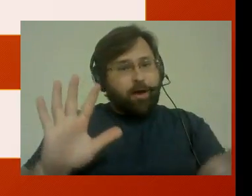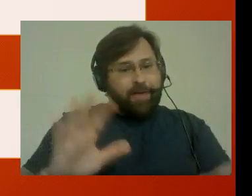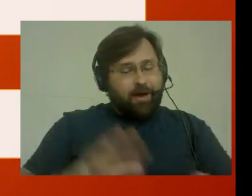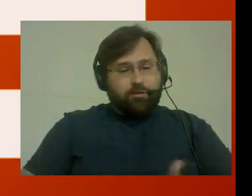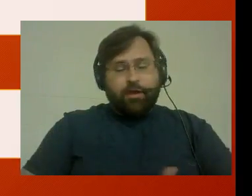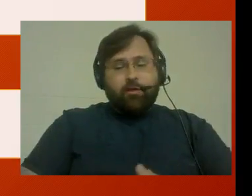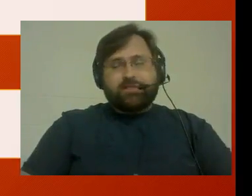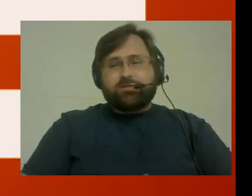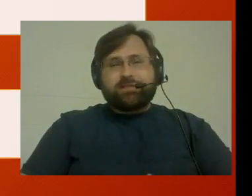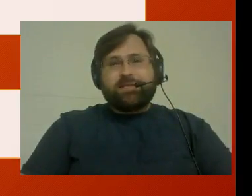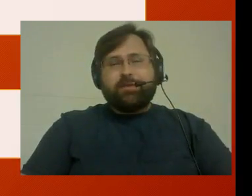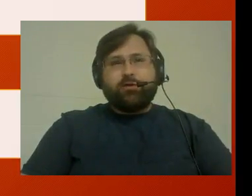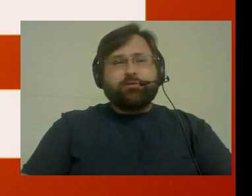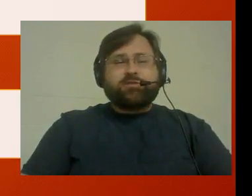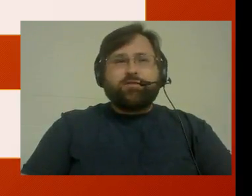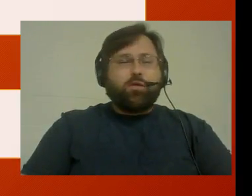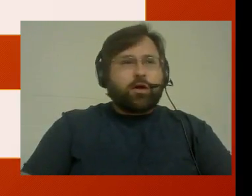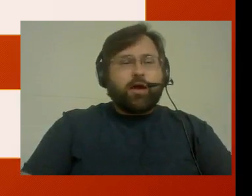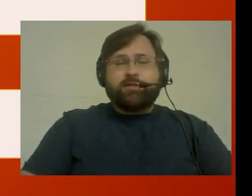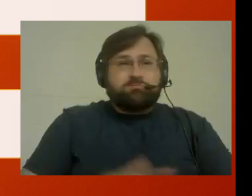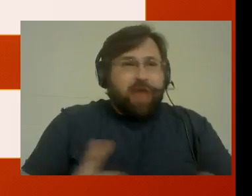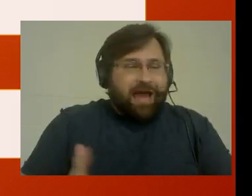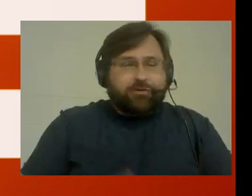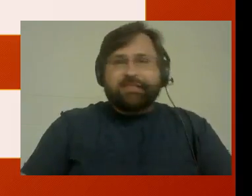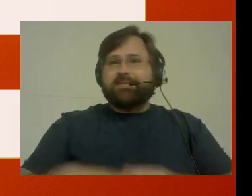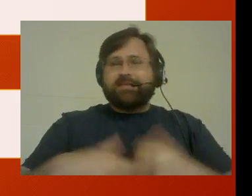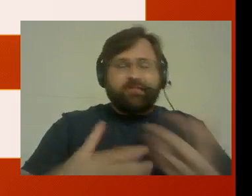the palm out which is what's going to be used for addresses, giving